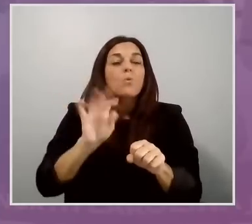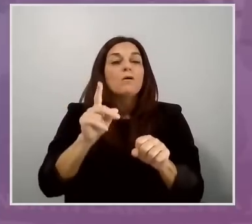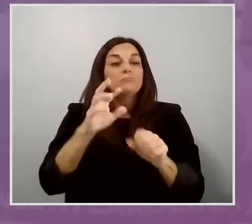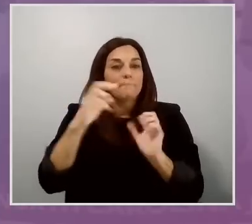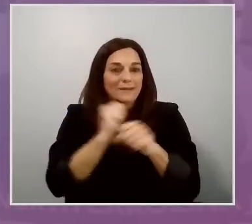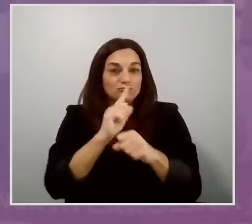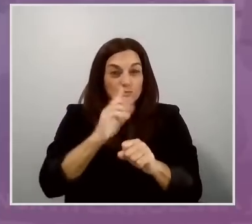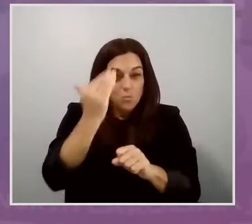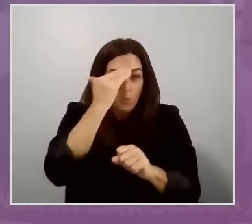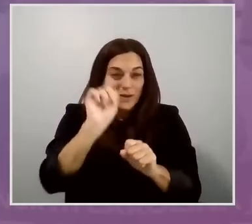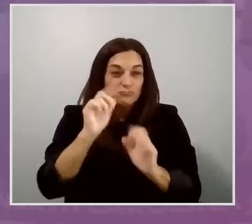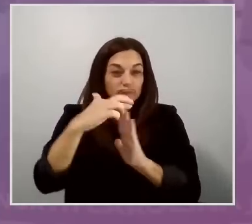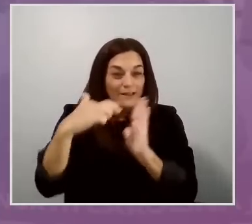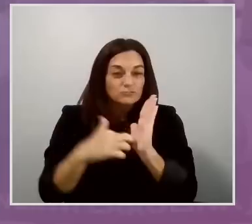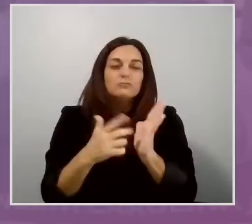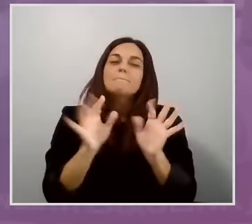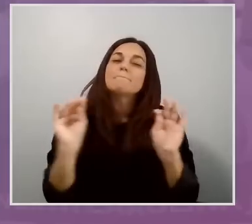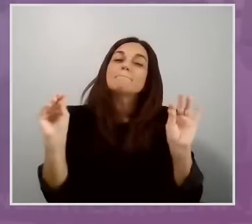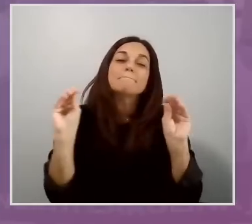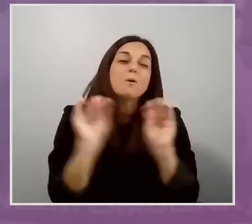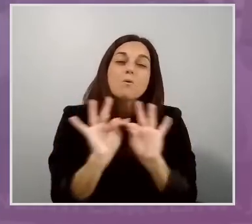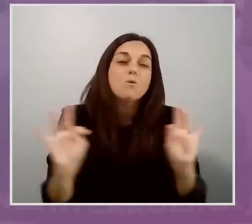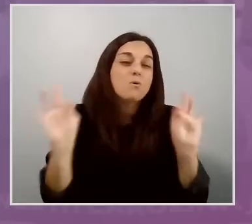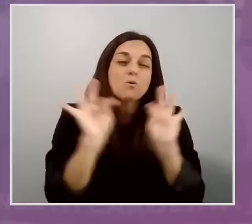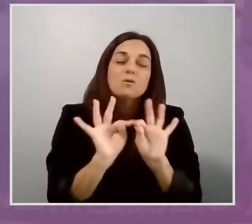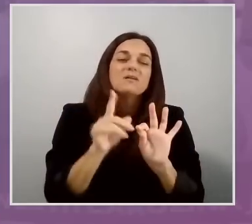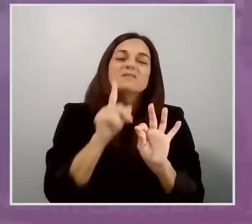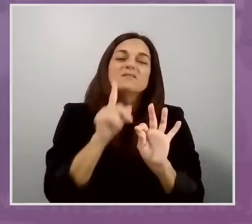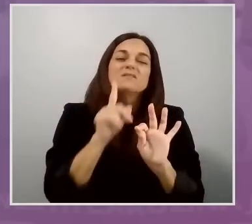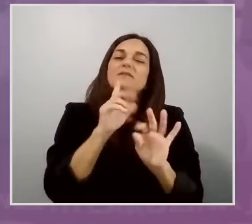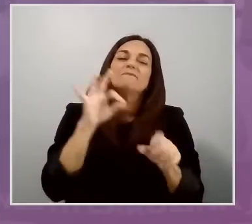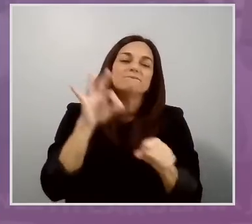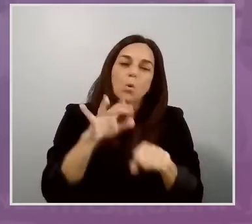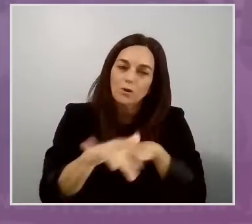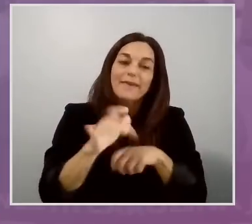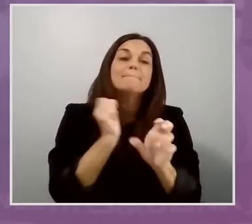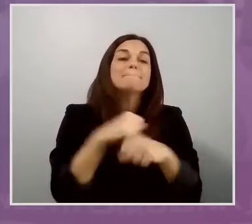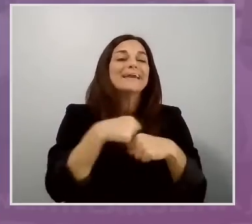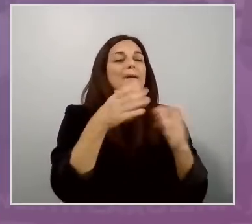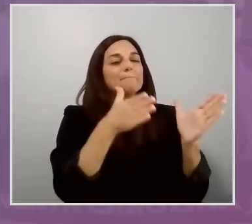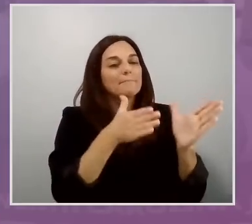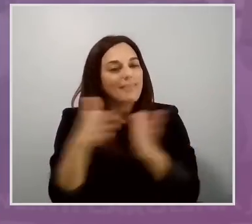KNOW WHERE YOU CAN VOTE, TO MAKE SURE YOU ARE REGISTERED.